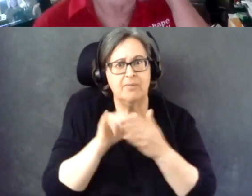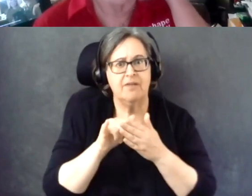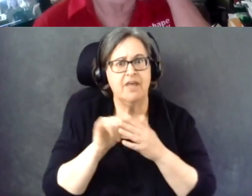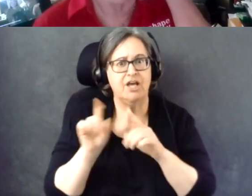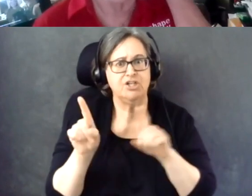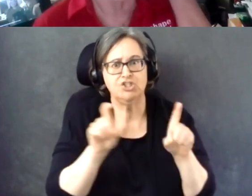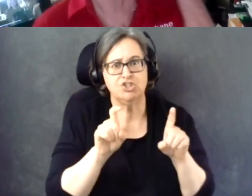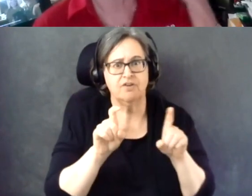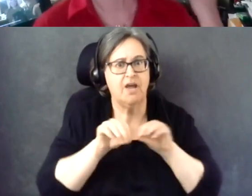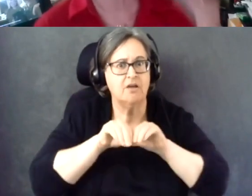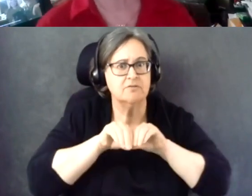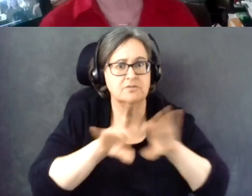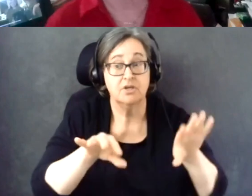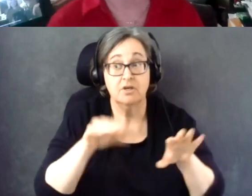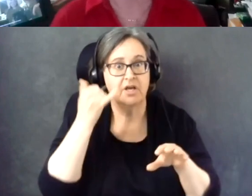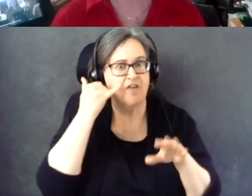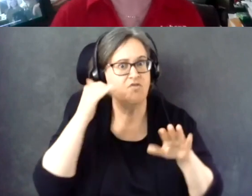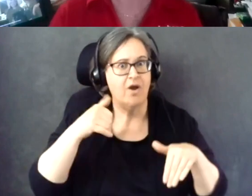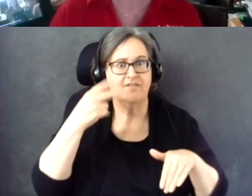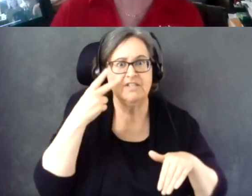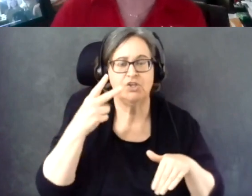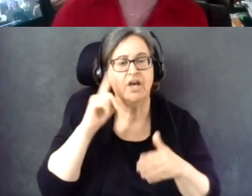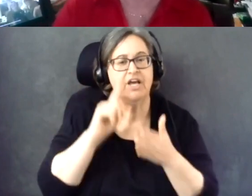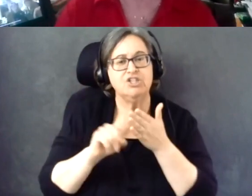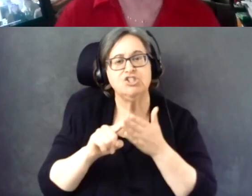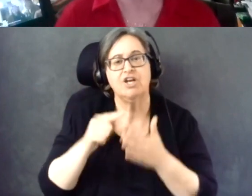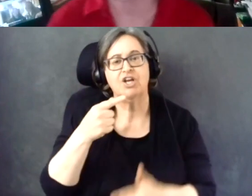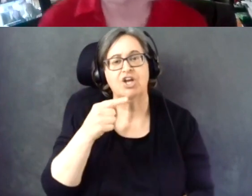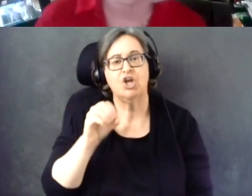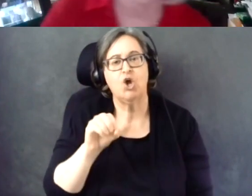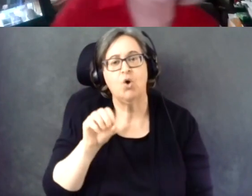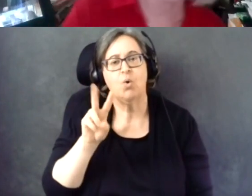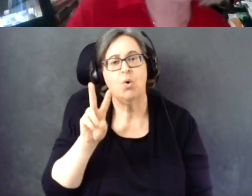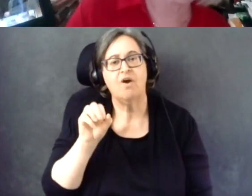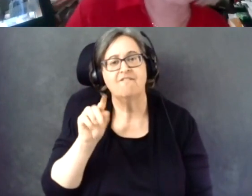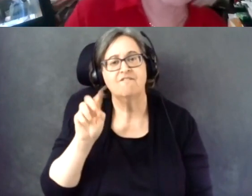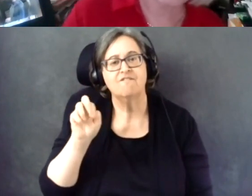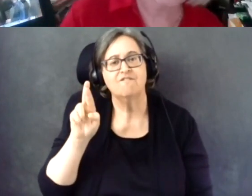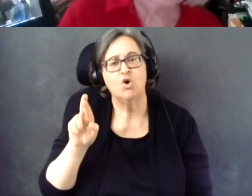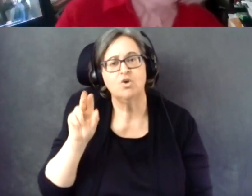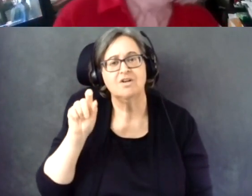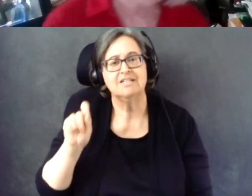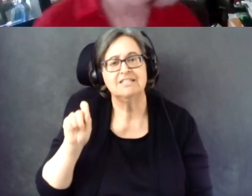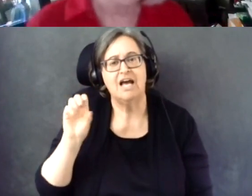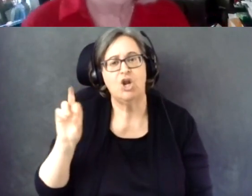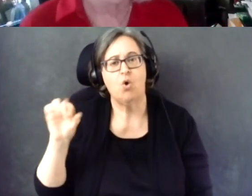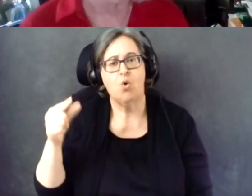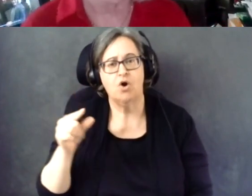If you haven't seen it yet, check the GoVoter.org website or any of your disability organizations